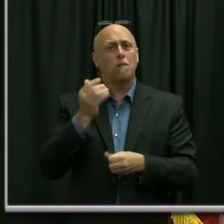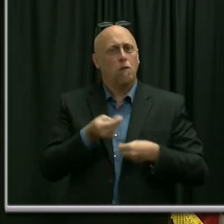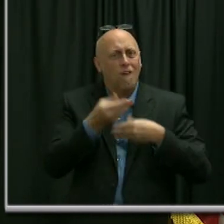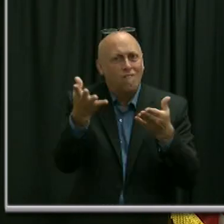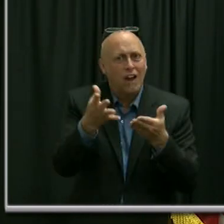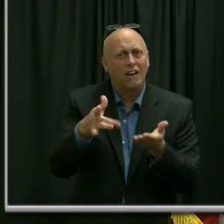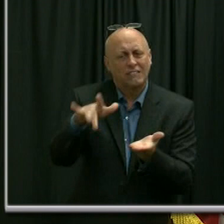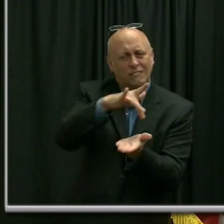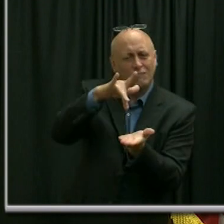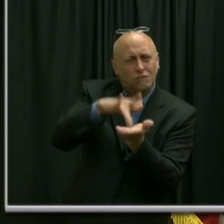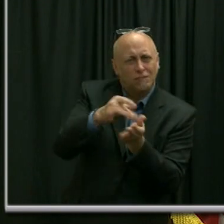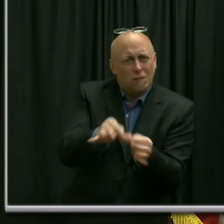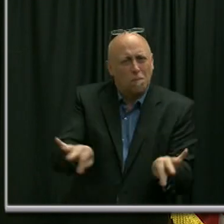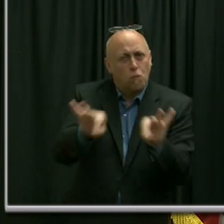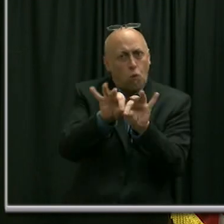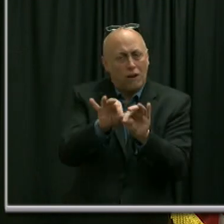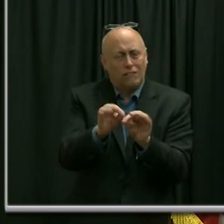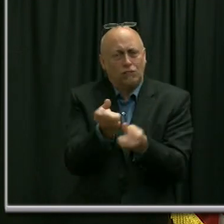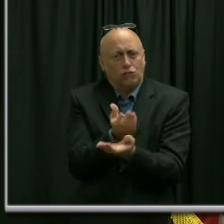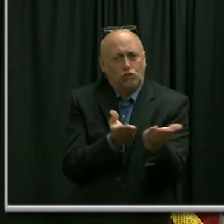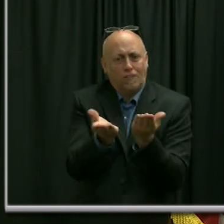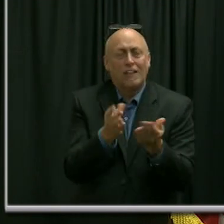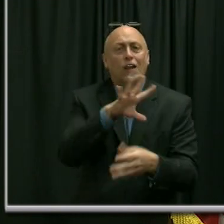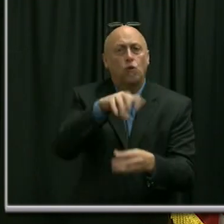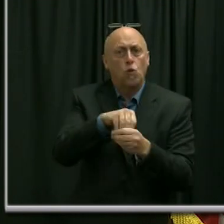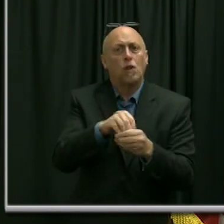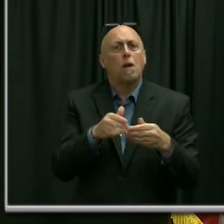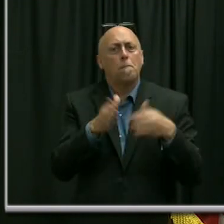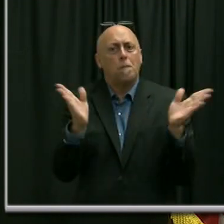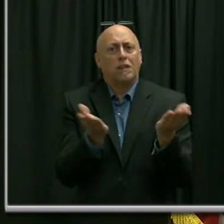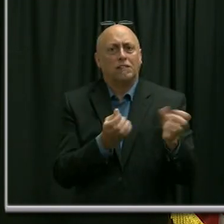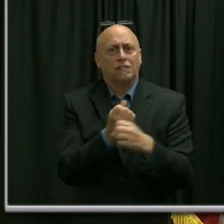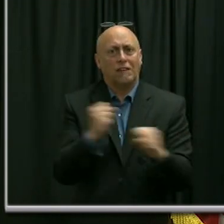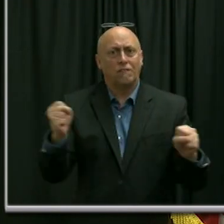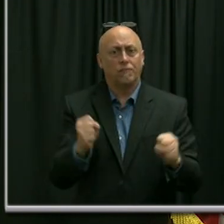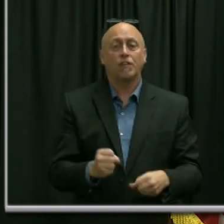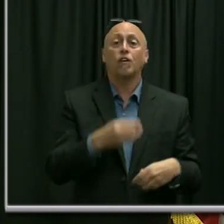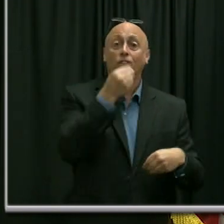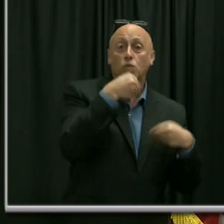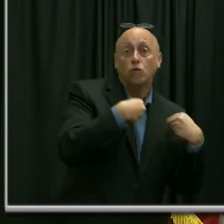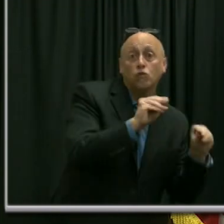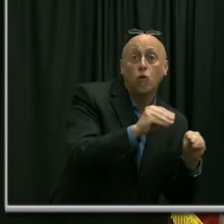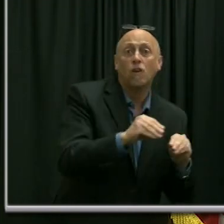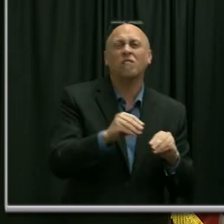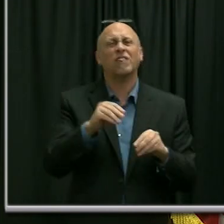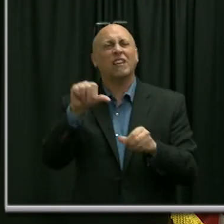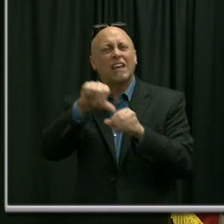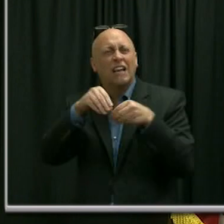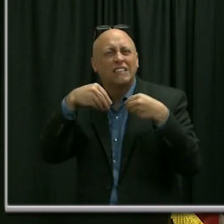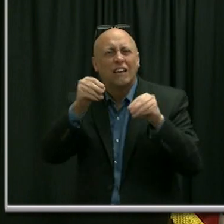GOVERNMENT OFFICES THAT PROVIDE CORE SAFETY SERVICES INCLUDING